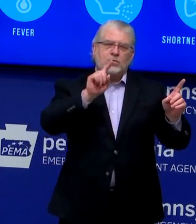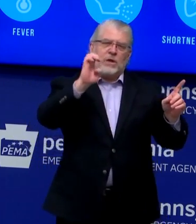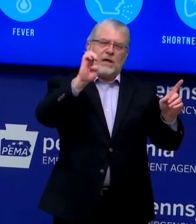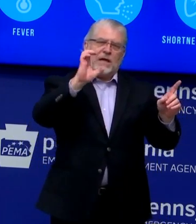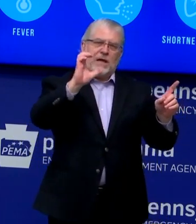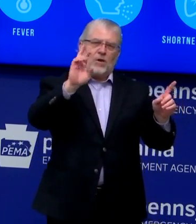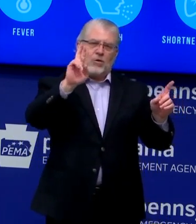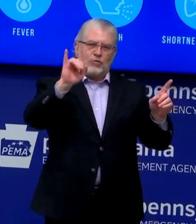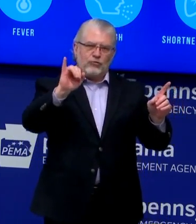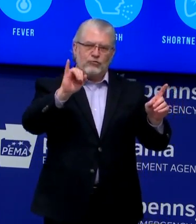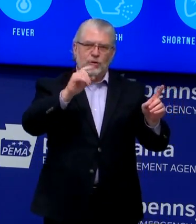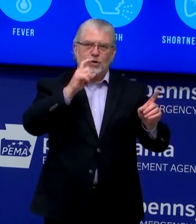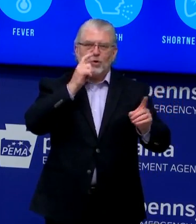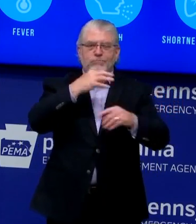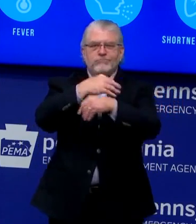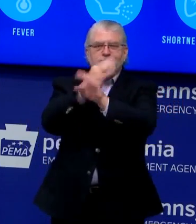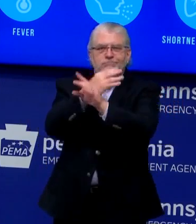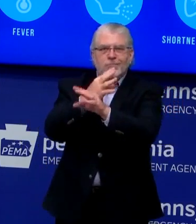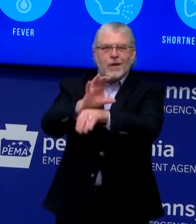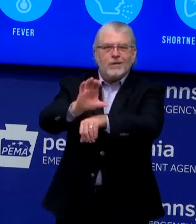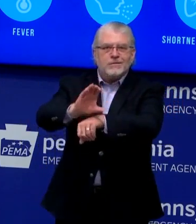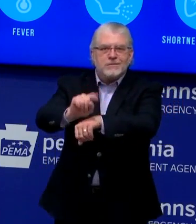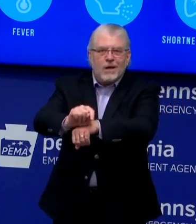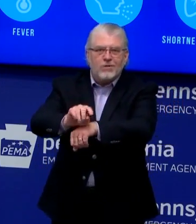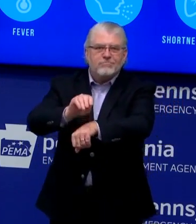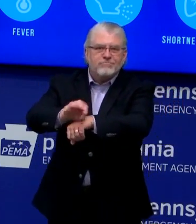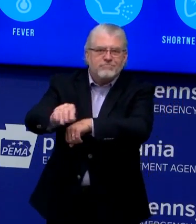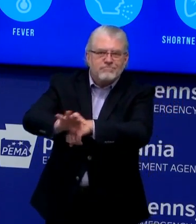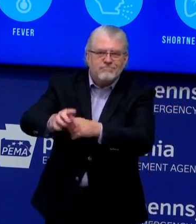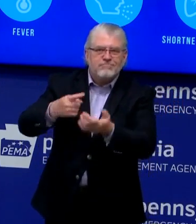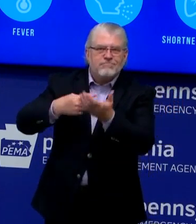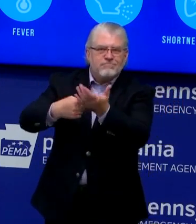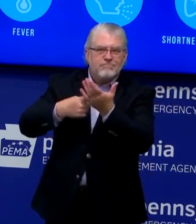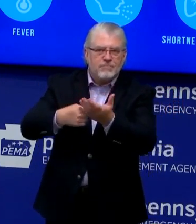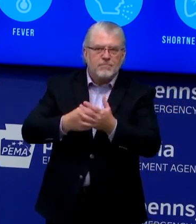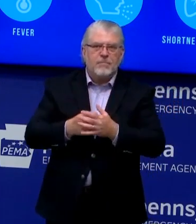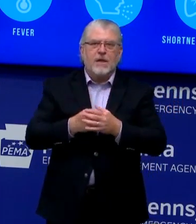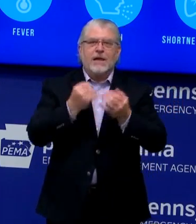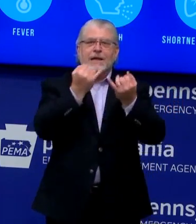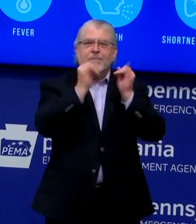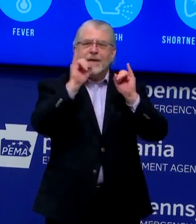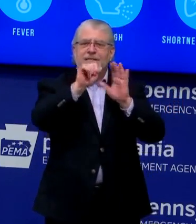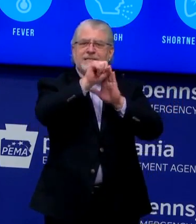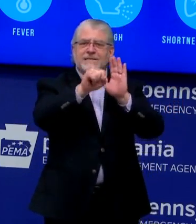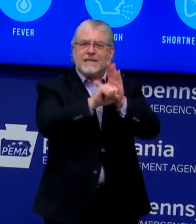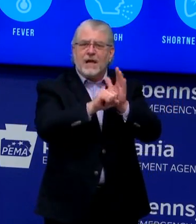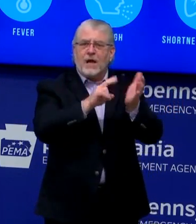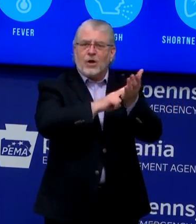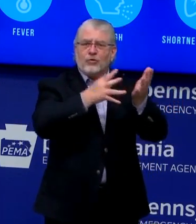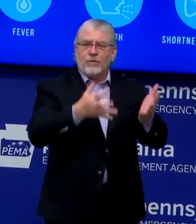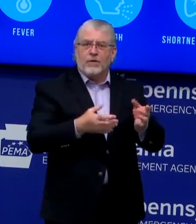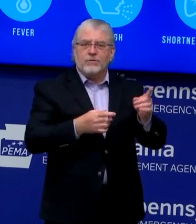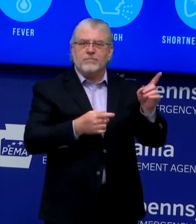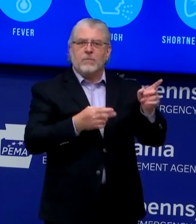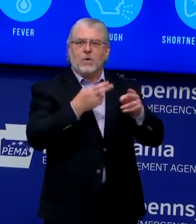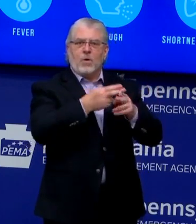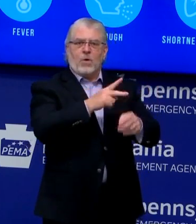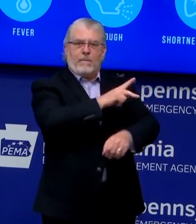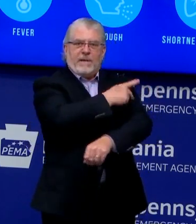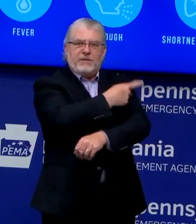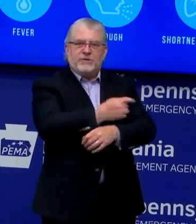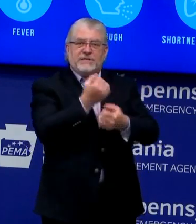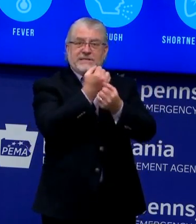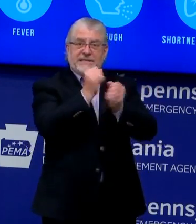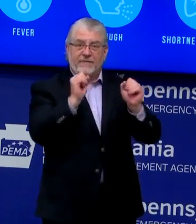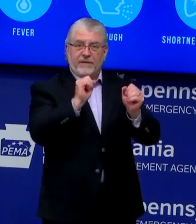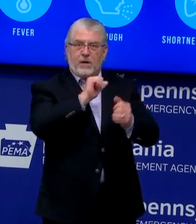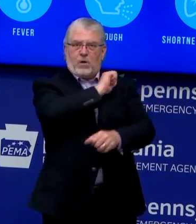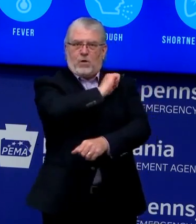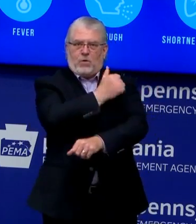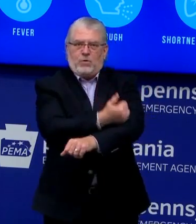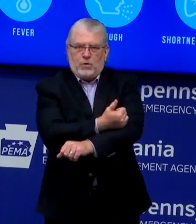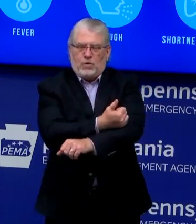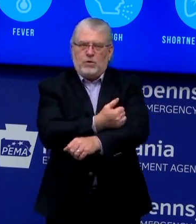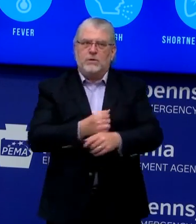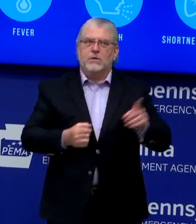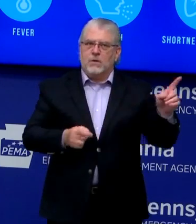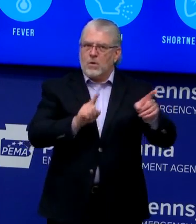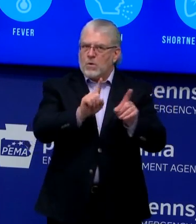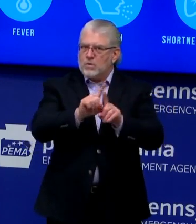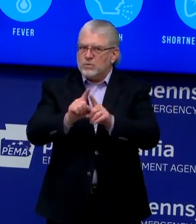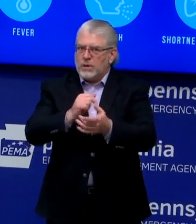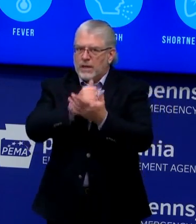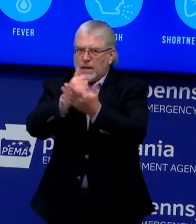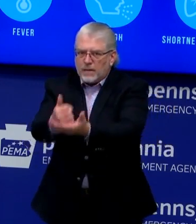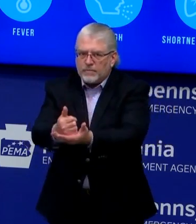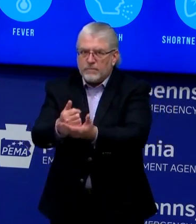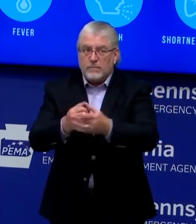CONTRACTOR, EDUCATION SUPPORT AND CLINICAL COACHING PROGRAM PARTNERS THROUGH THE DEPARTMENT OF HUMAN SERVICES AND THE INDEPENDENT STATE AGENCY, THE PATIENT SAFETY AUTHORITY.